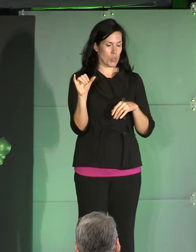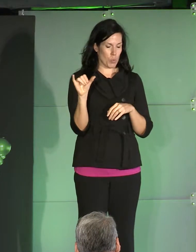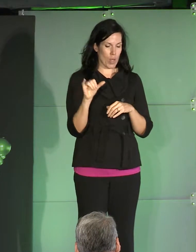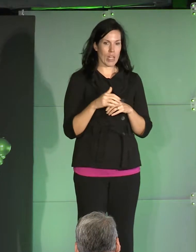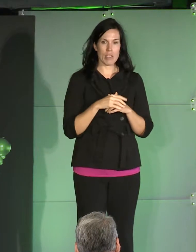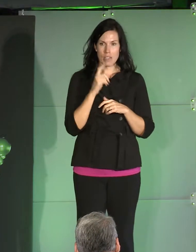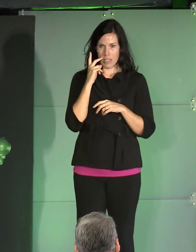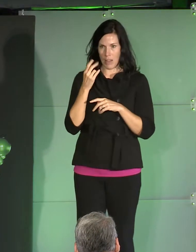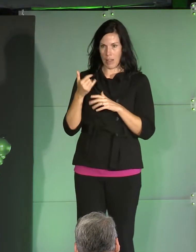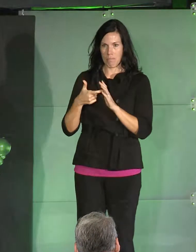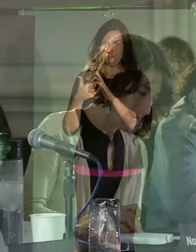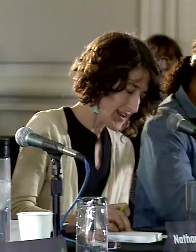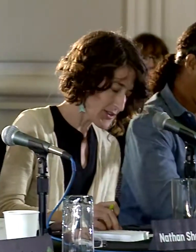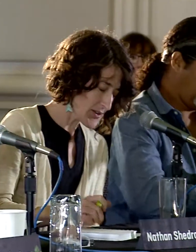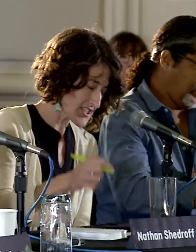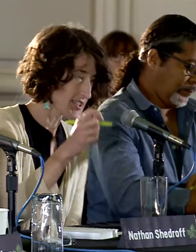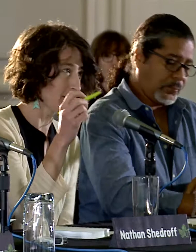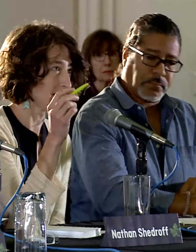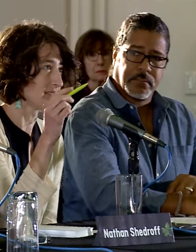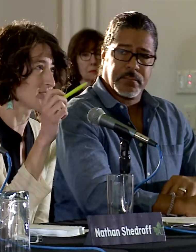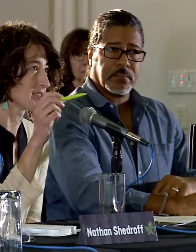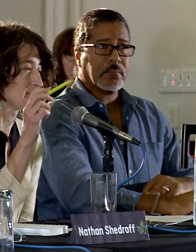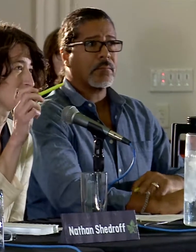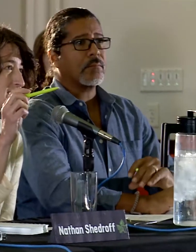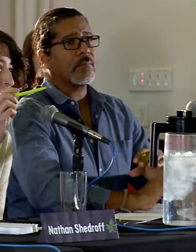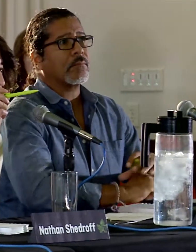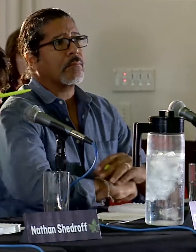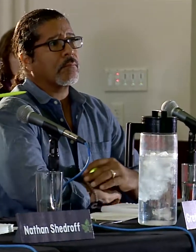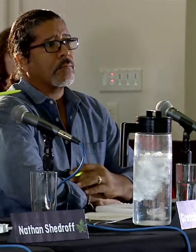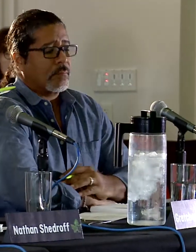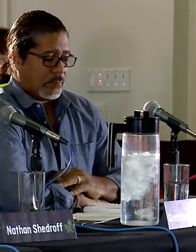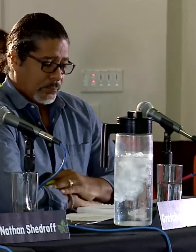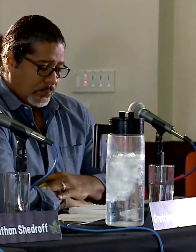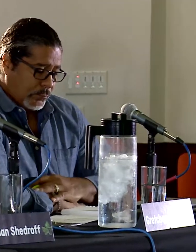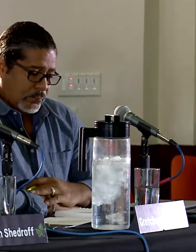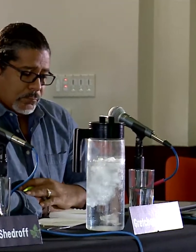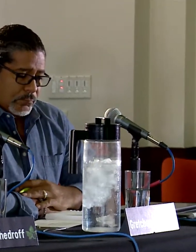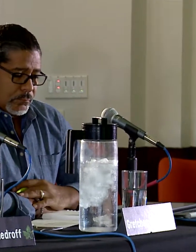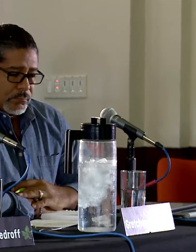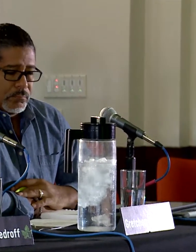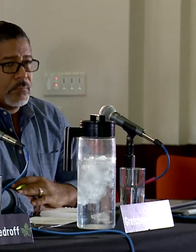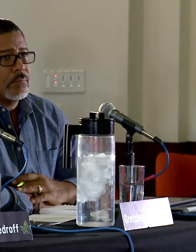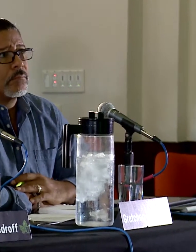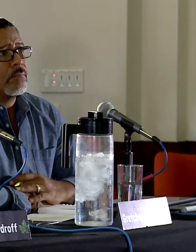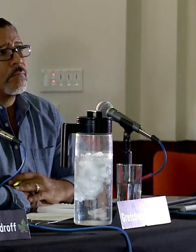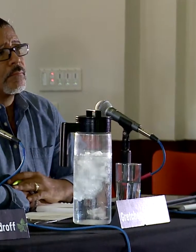Cool. I have a question about the transportation network, and the coyote boys. And I was wondering if you could just elaborate a little bit